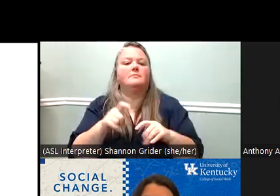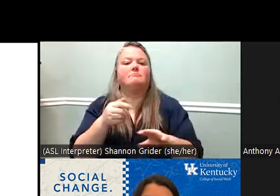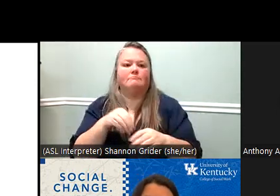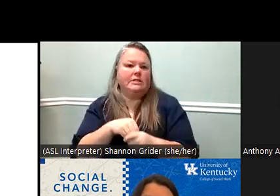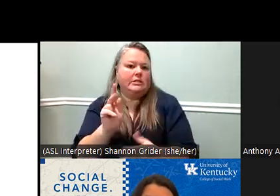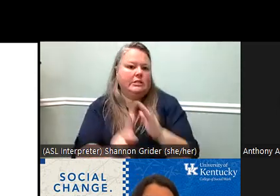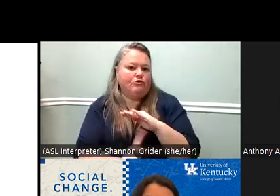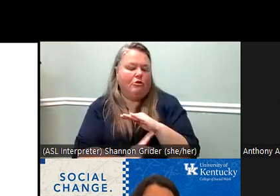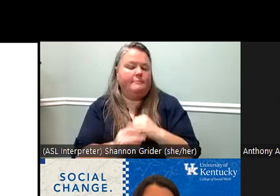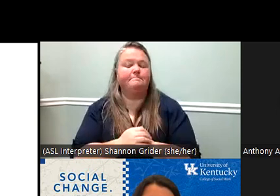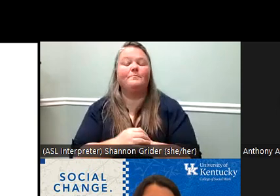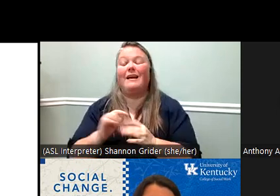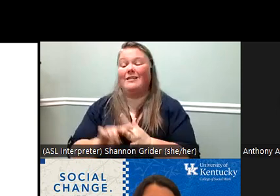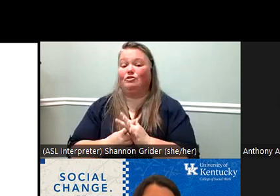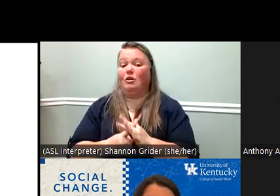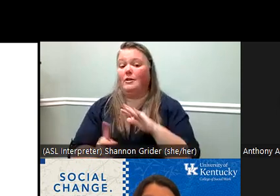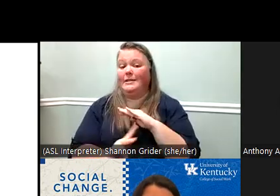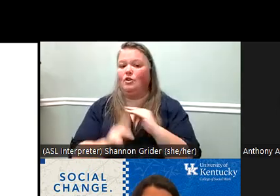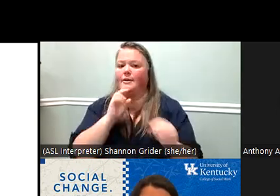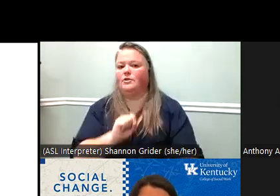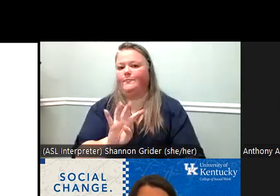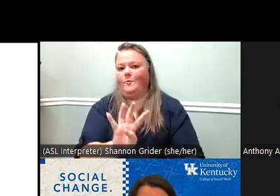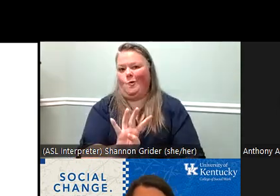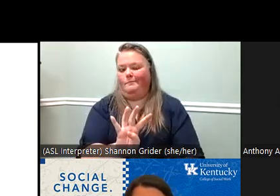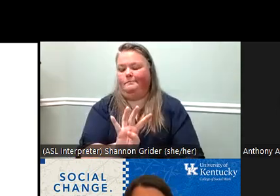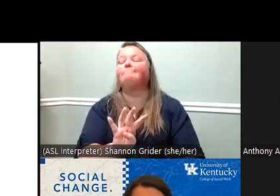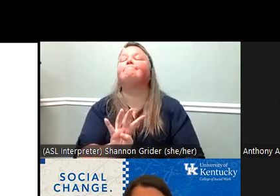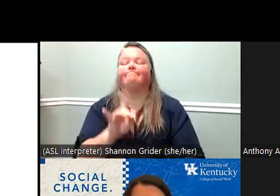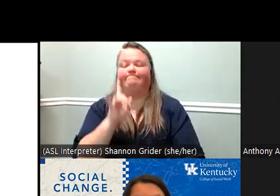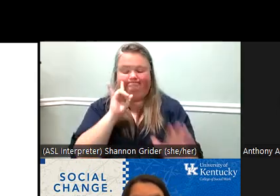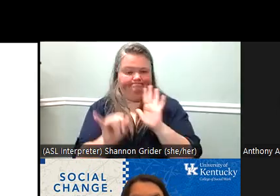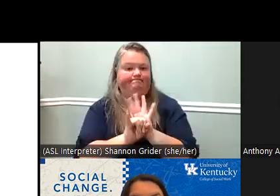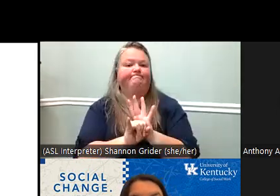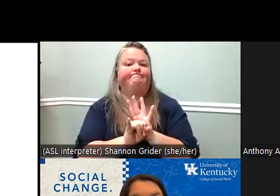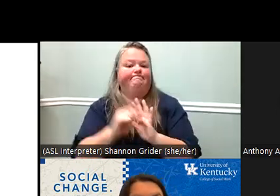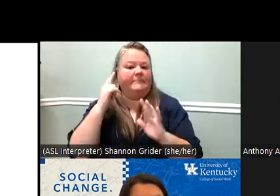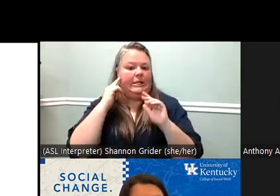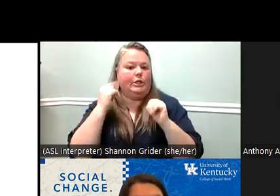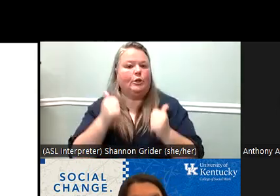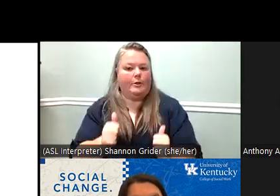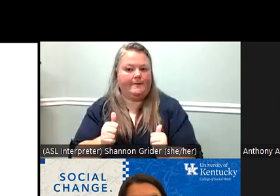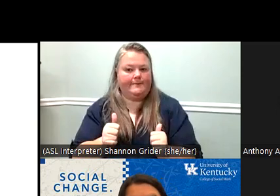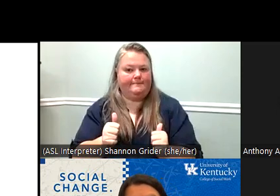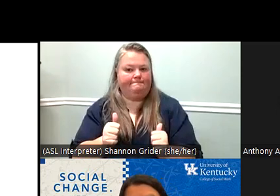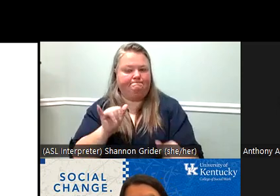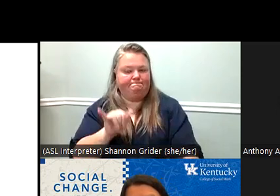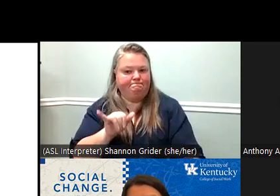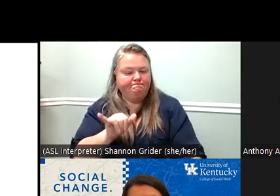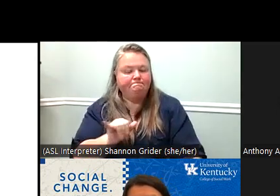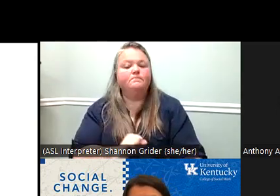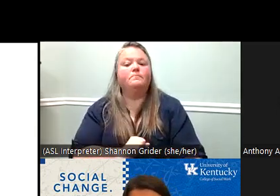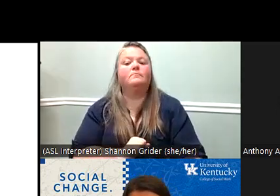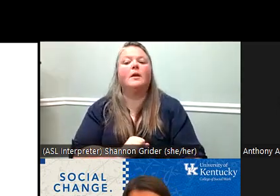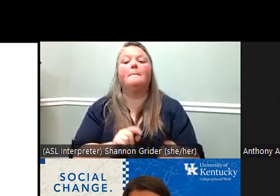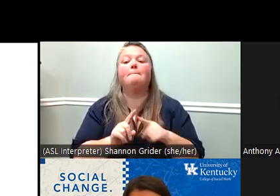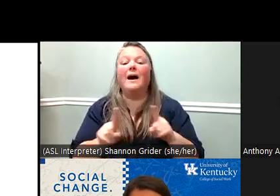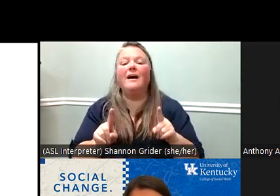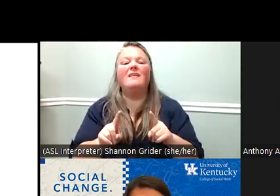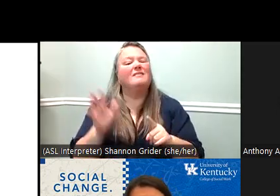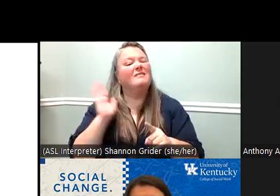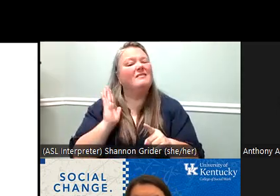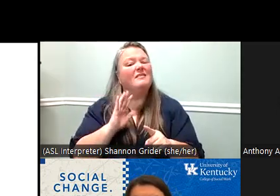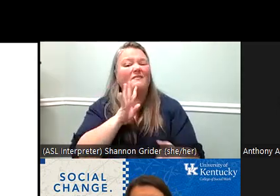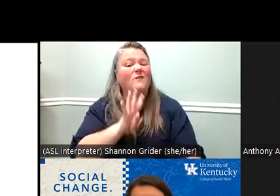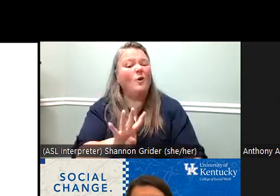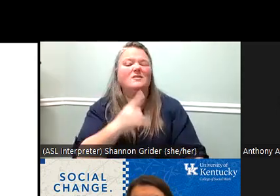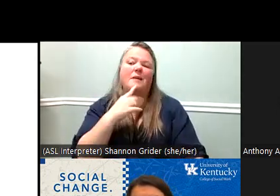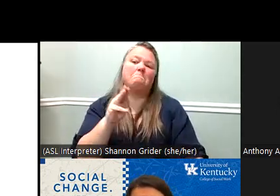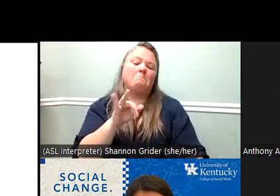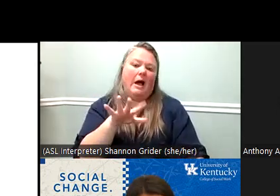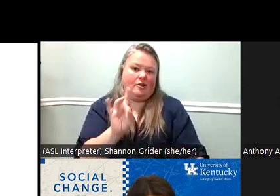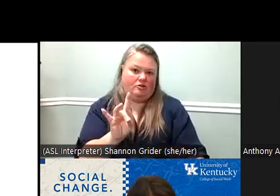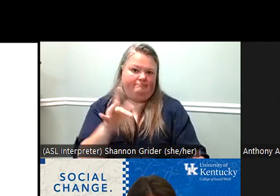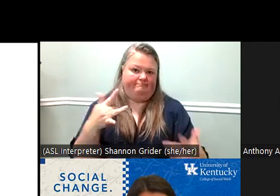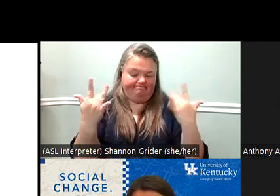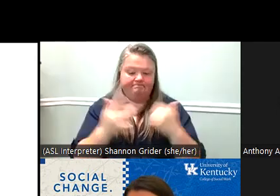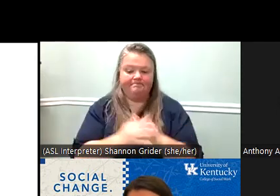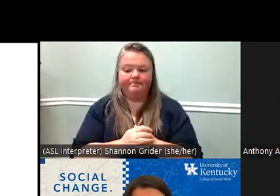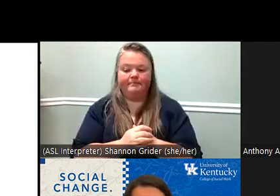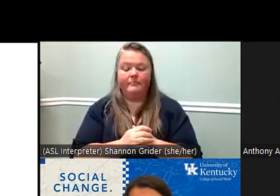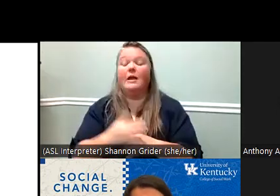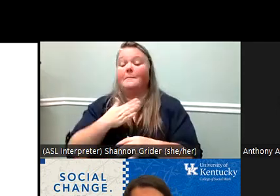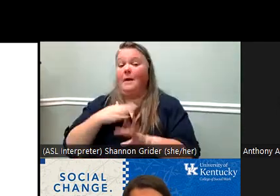SCHOOL TESTING OCCURRED REGULARLY, AND I GREW UP IN CALIFORNIA, AND SO SHE BECAUSE OF OUR FAMILY HISTORY WITH HEARING LOSS, SHE ASKED THEM TO TEST ME ABOUT I WAS ENTERING